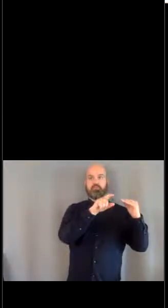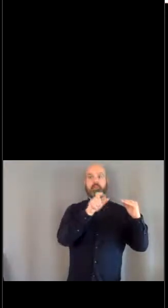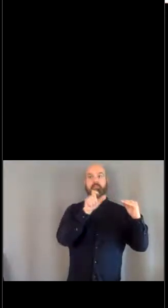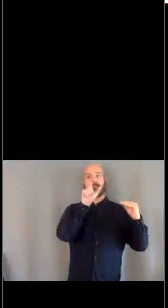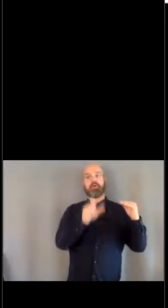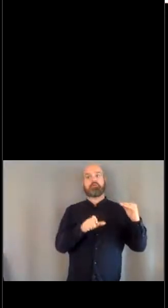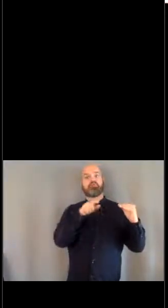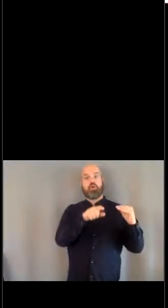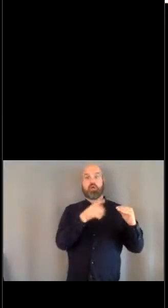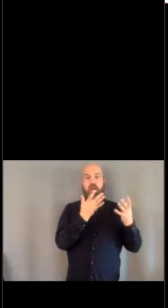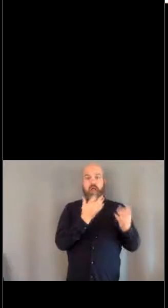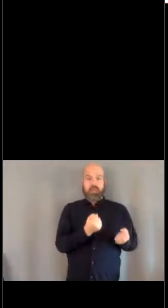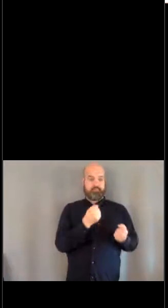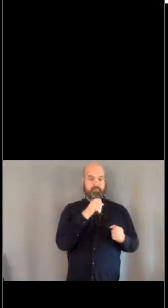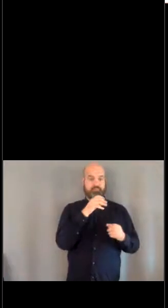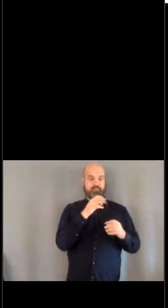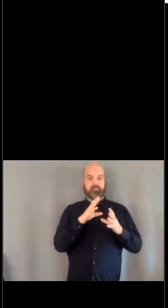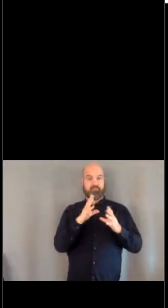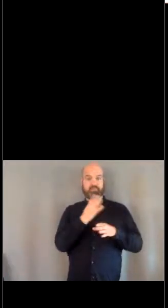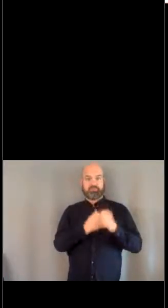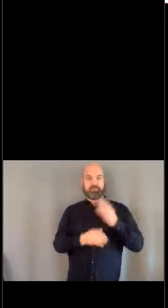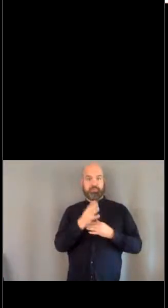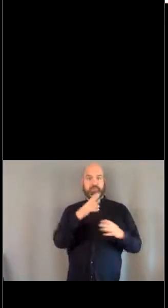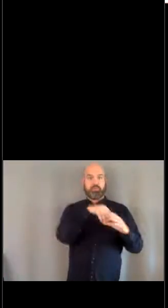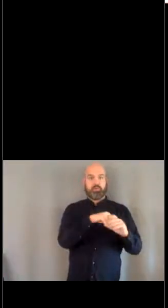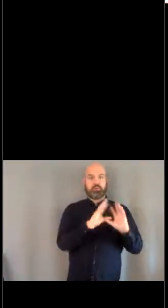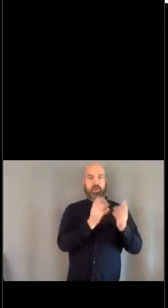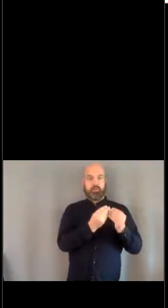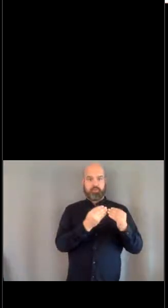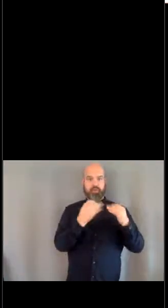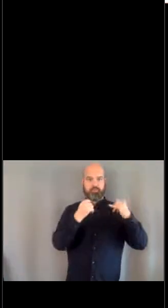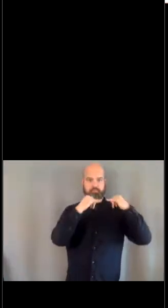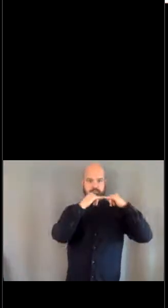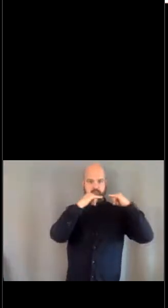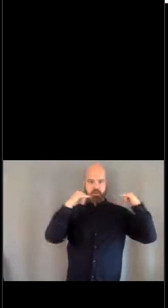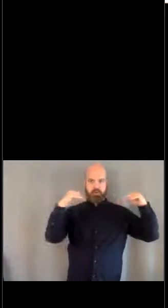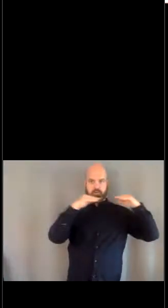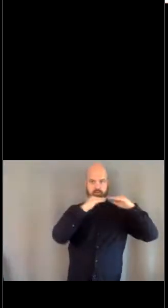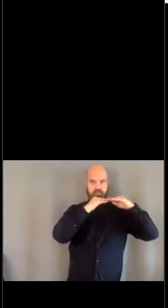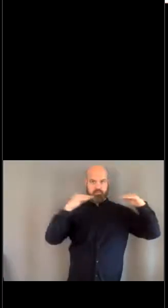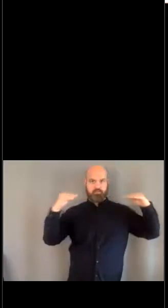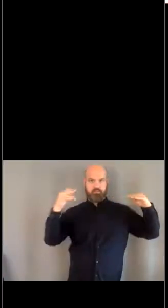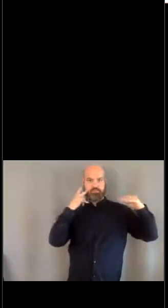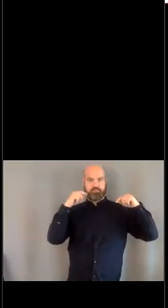who is above the means test threshold, regarding the income coming at the house